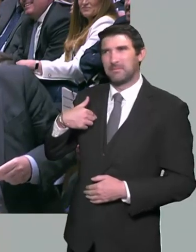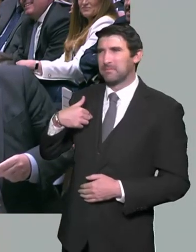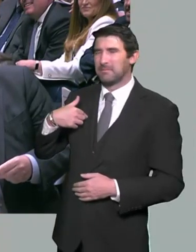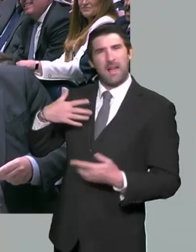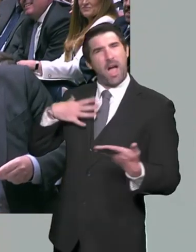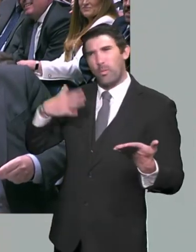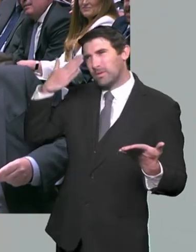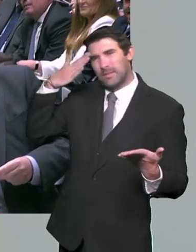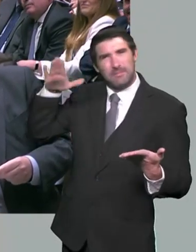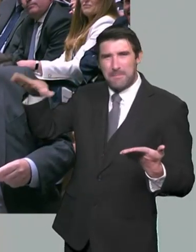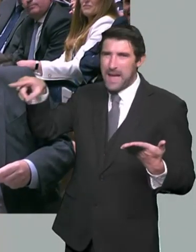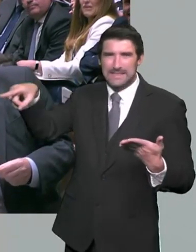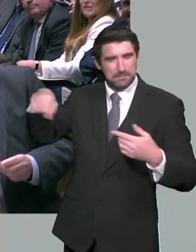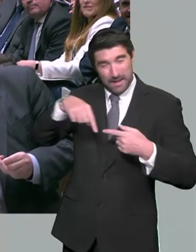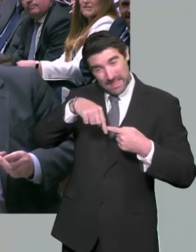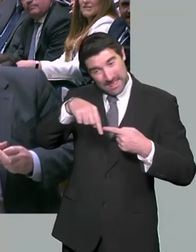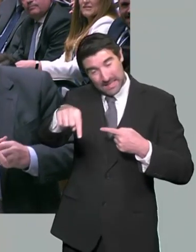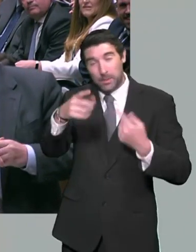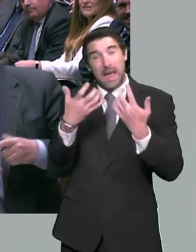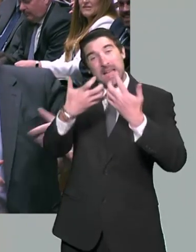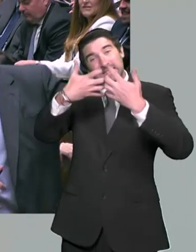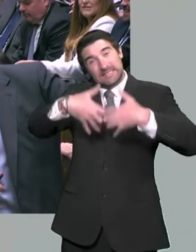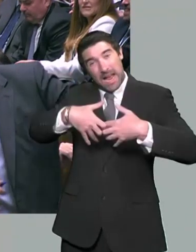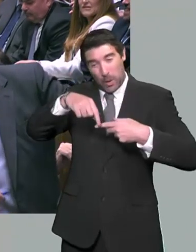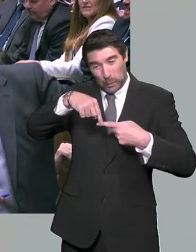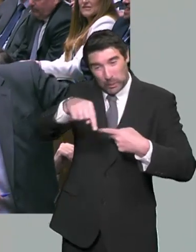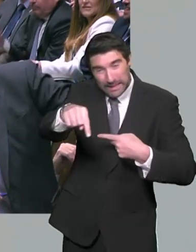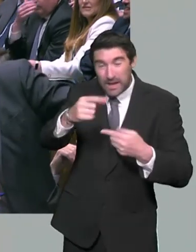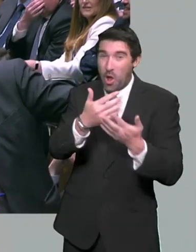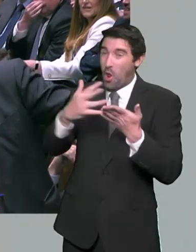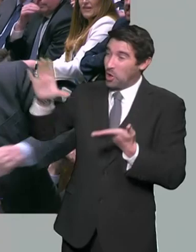in tech week in this country—the massive investment that is coming in, helped, by the